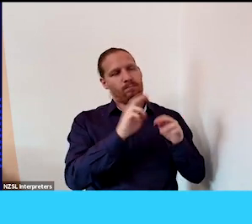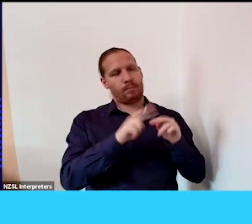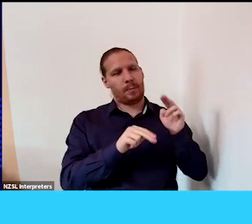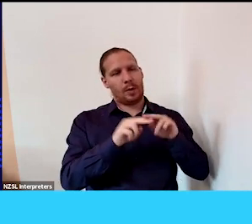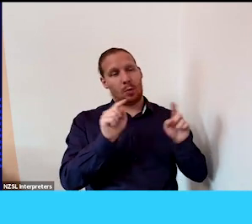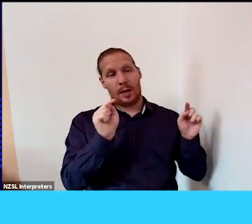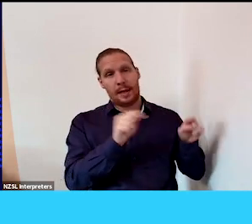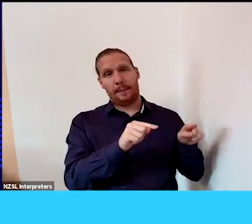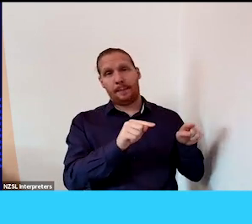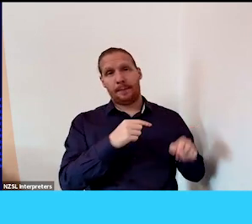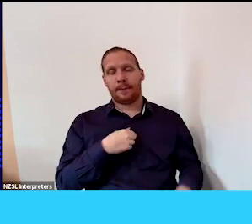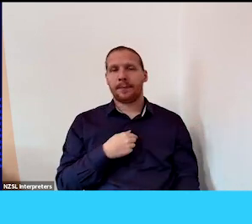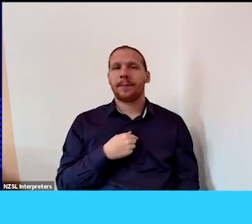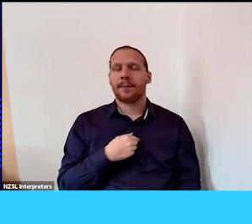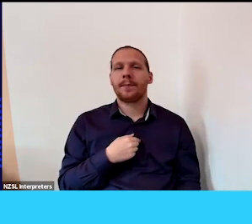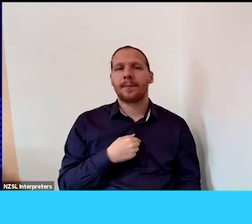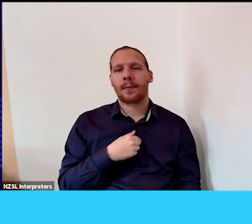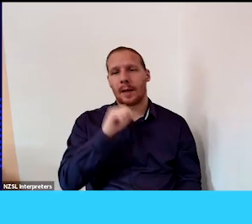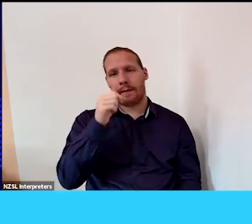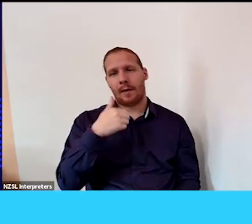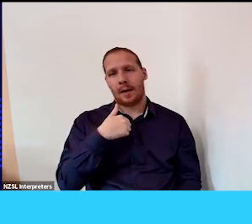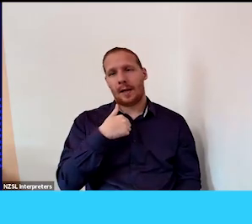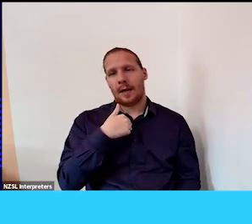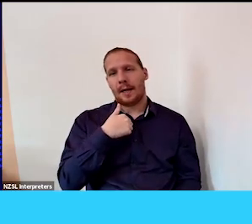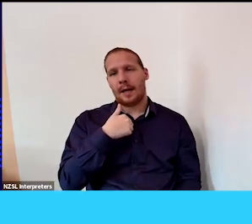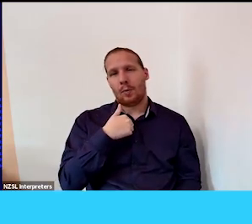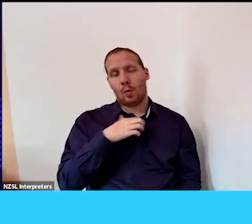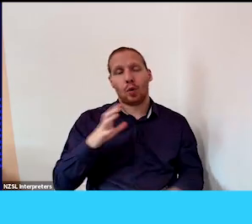that is critical to the success of any longitudinal study like ours.